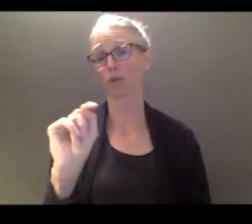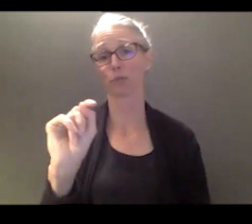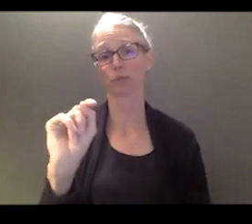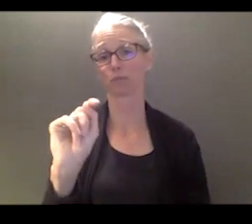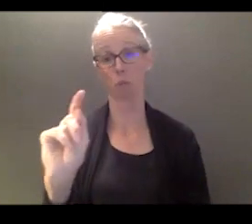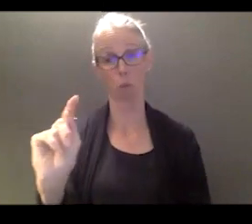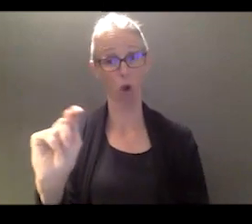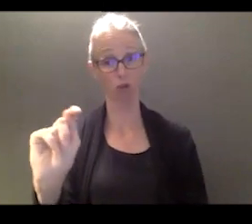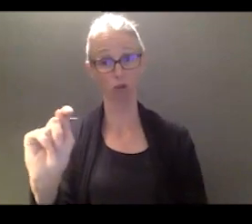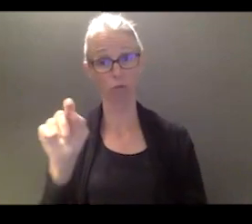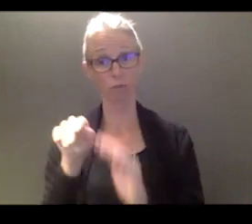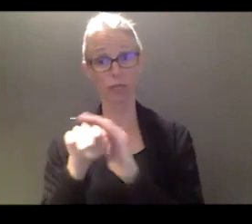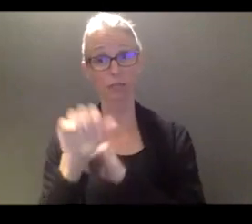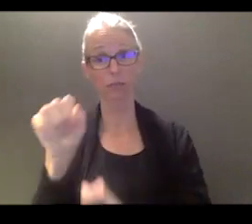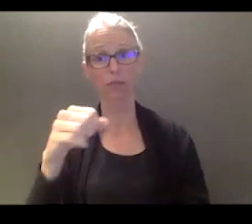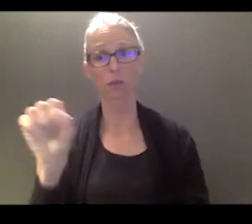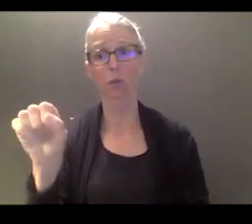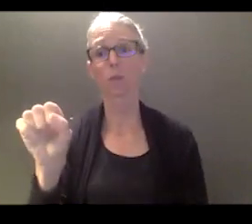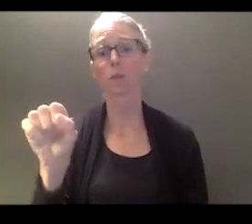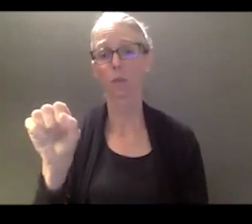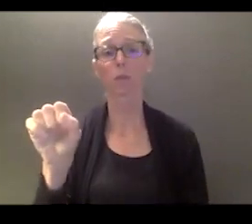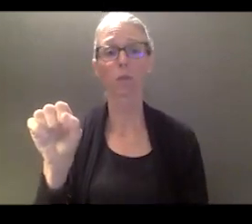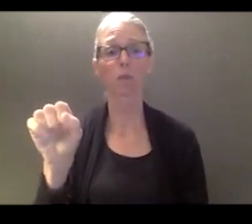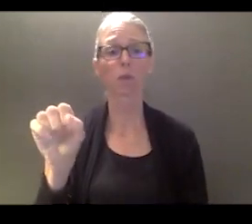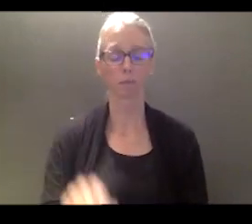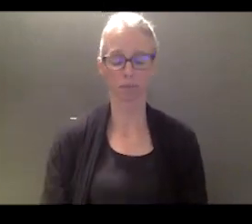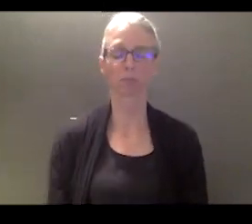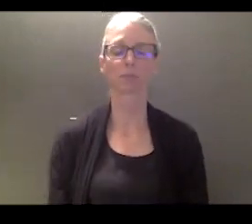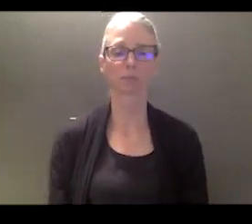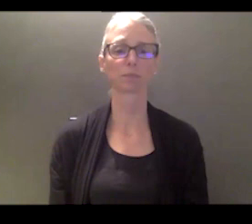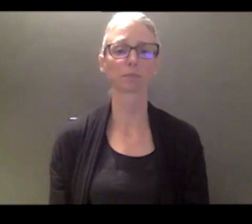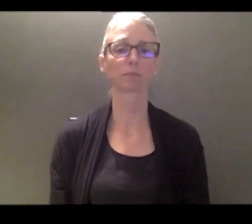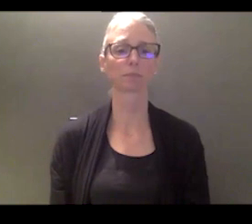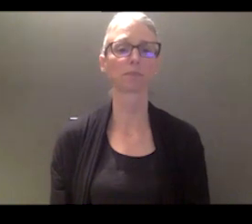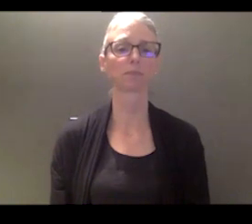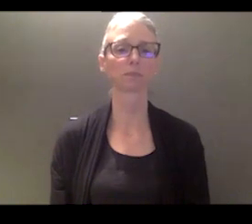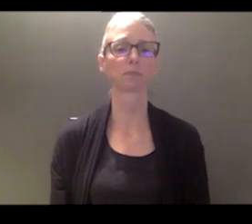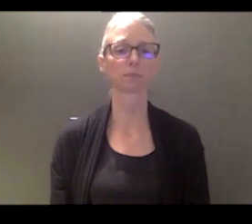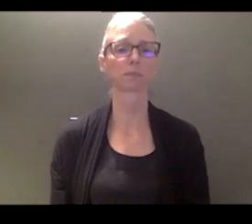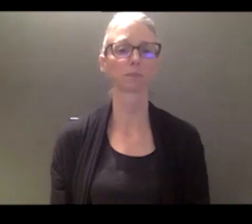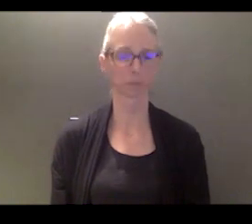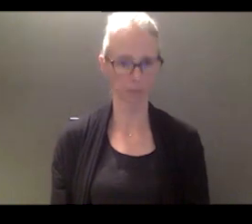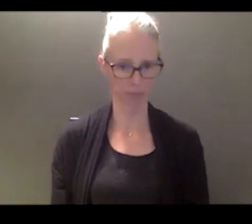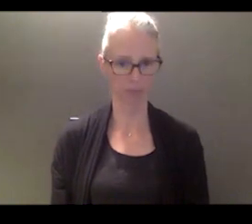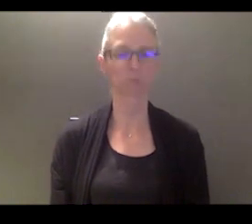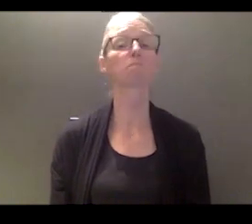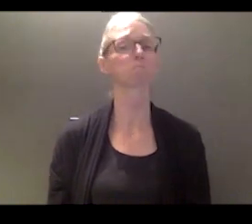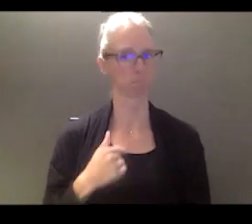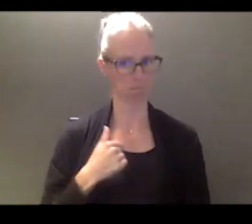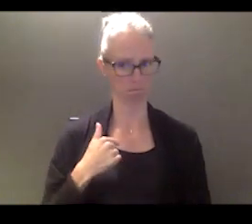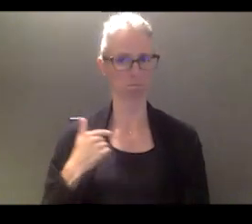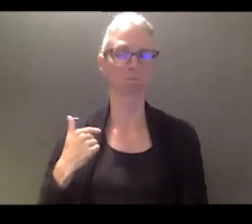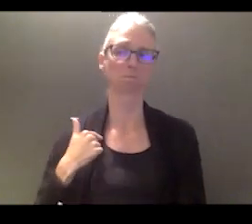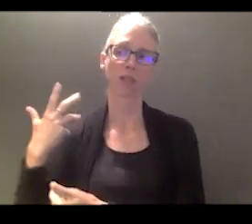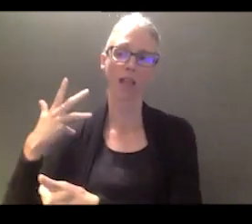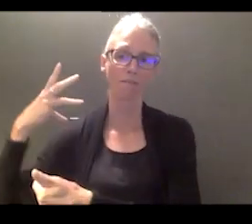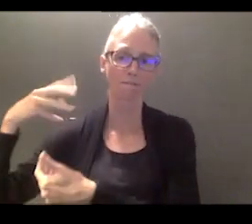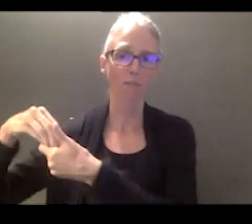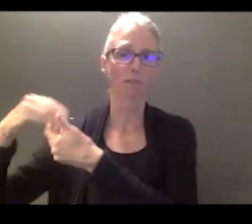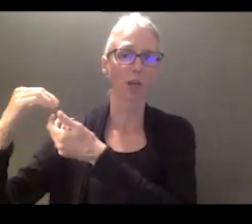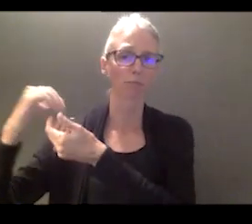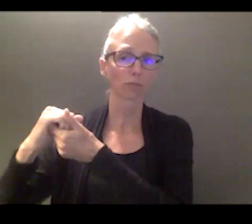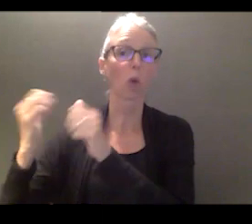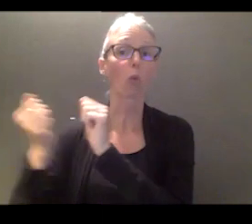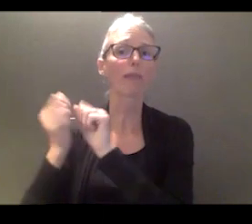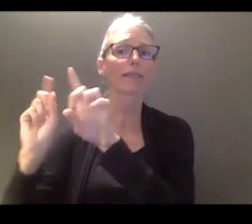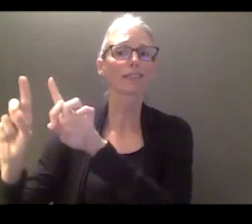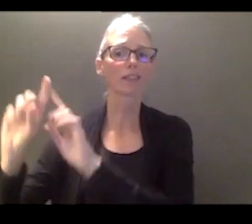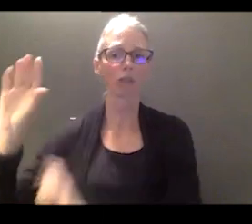Adaptable. It's great that, you know, and part of a few different. Ventures that have started to make some trails and And it's this area, well, let's talk about even the grade also.